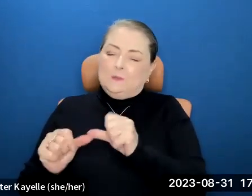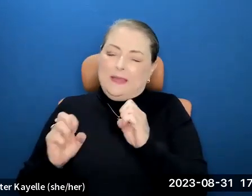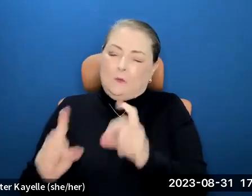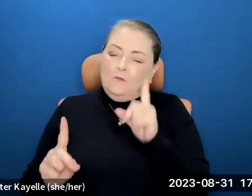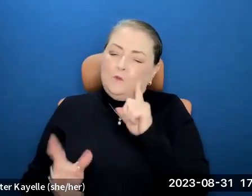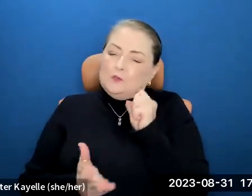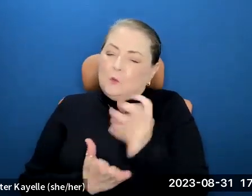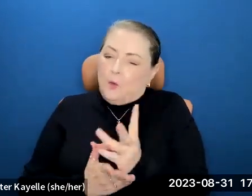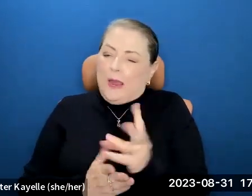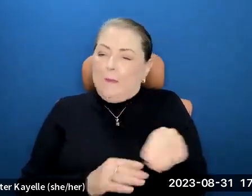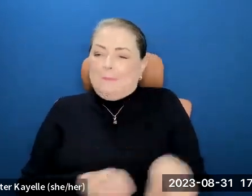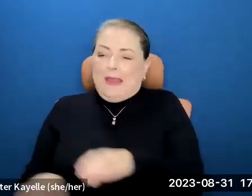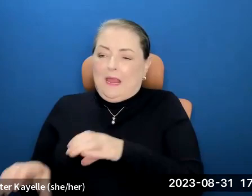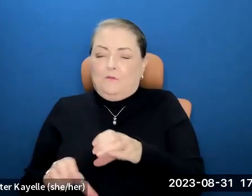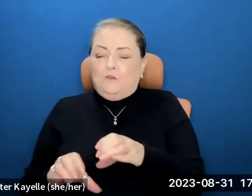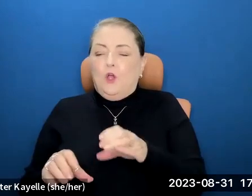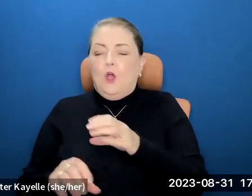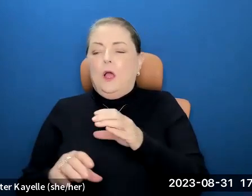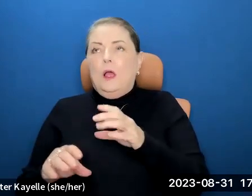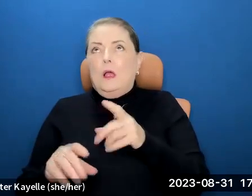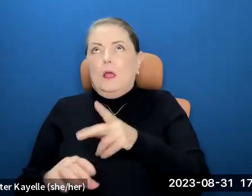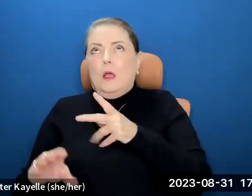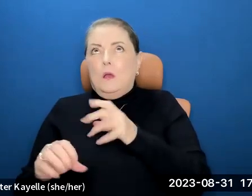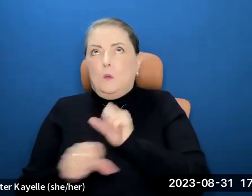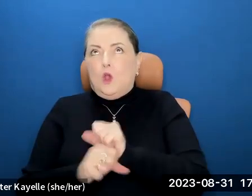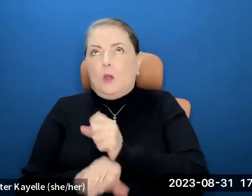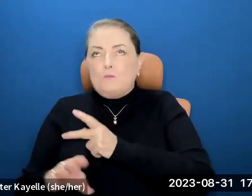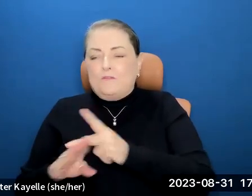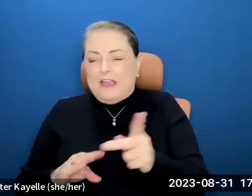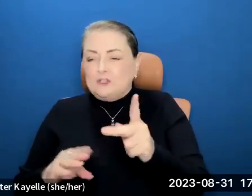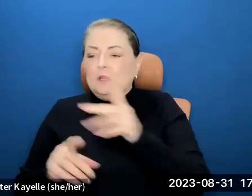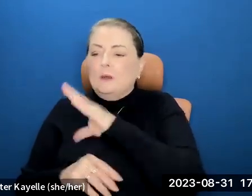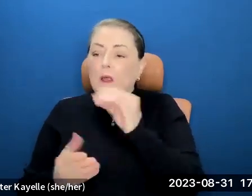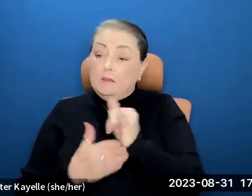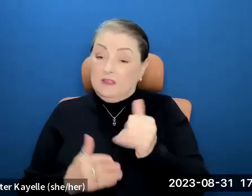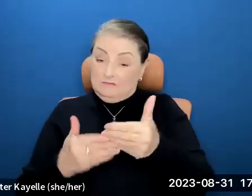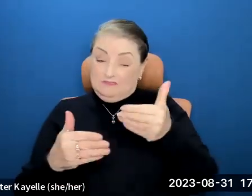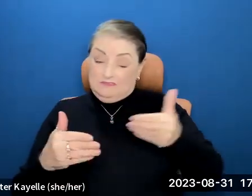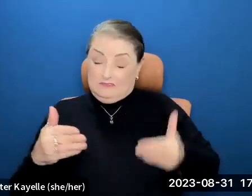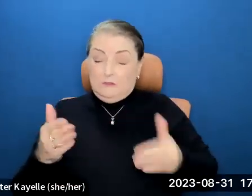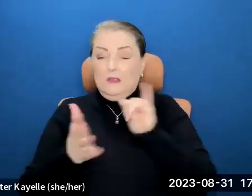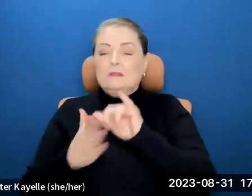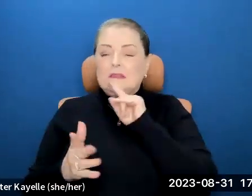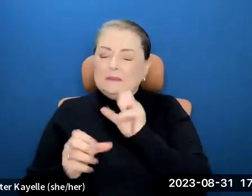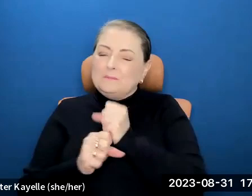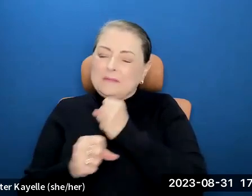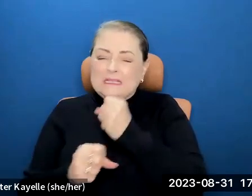workers and behavioral health professionals as outlined before nasw creates several guiding